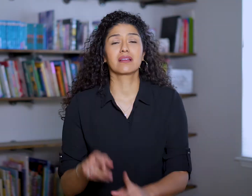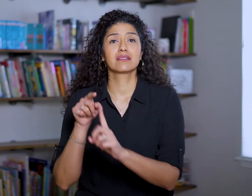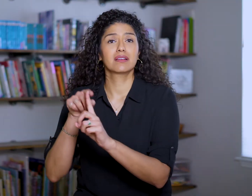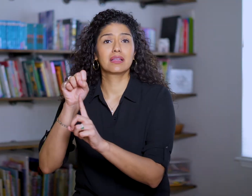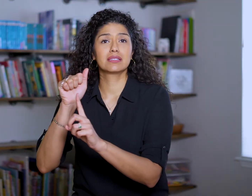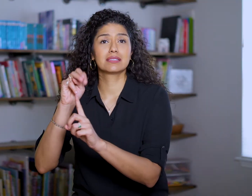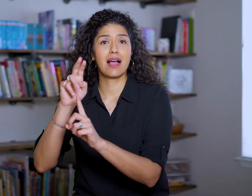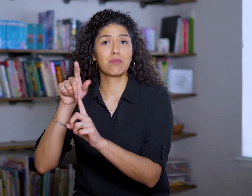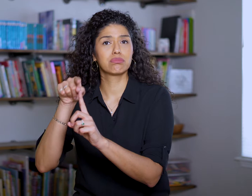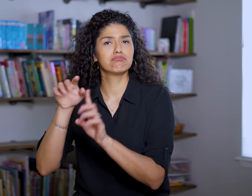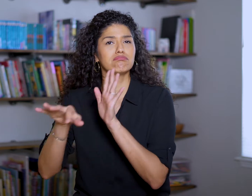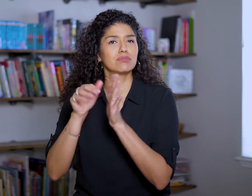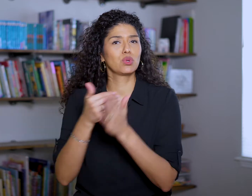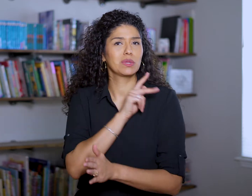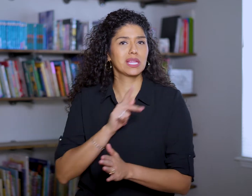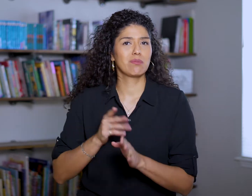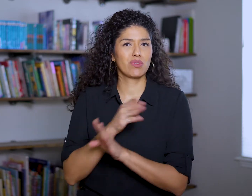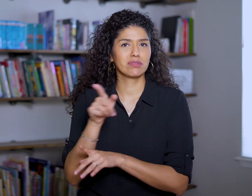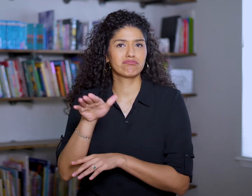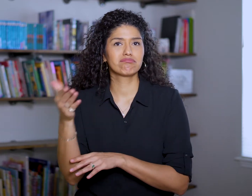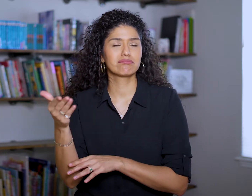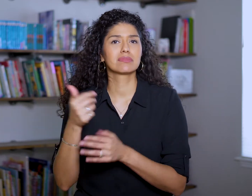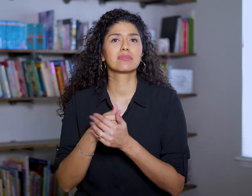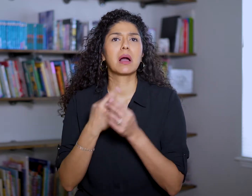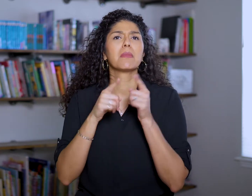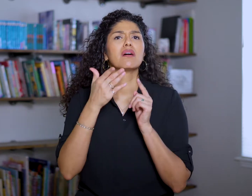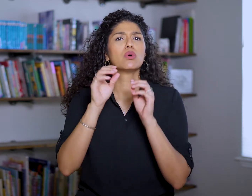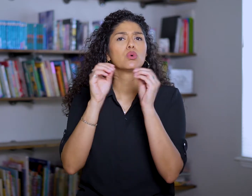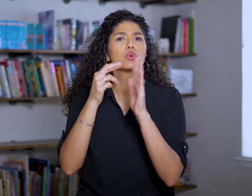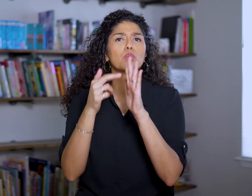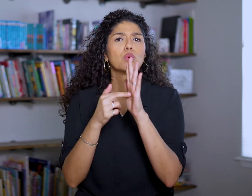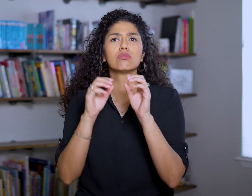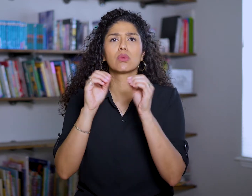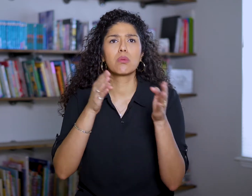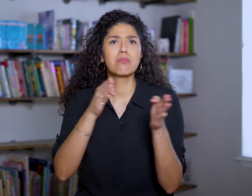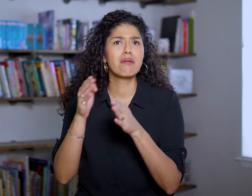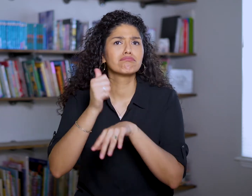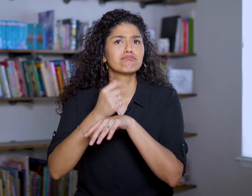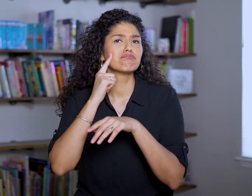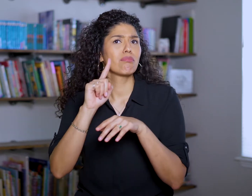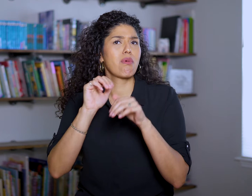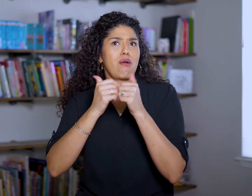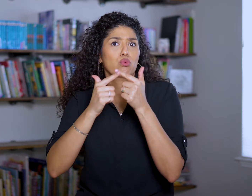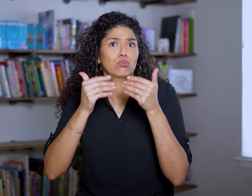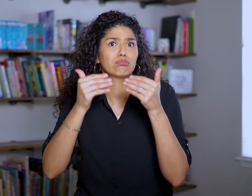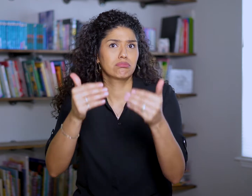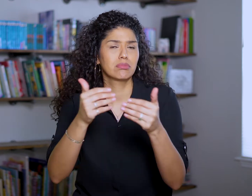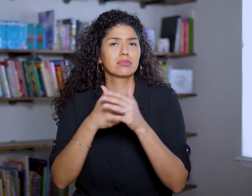Samuel appointed the new king before he died, but there’s no precedent for this and no plan in place for how to move forward.